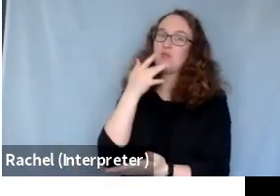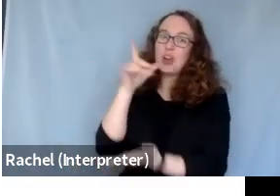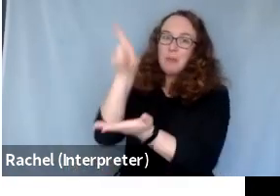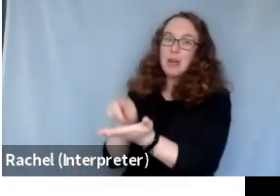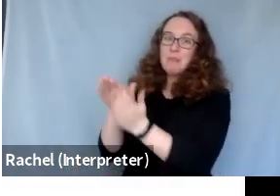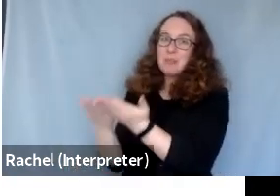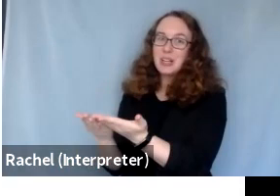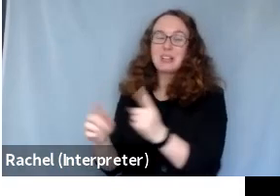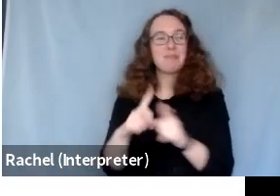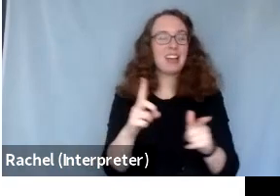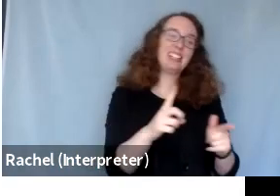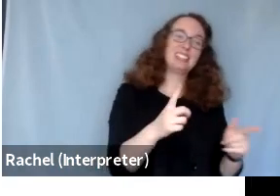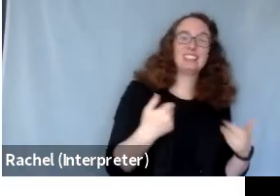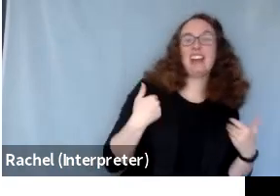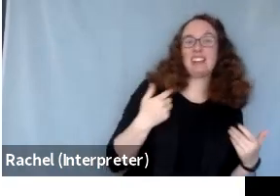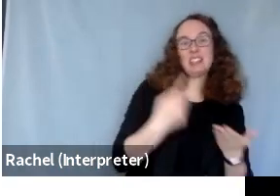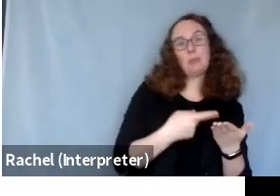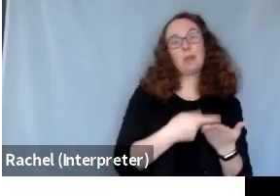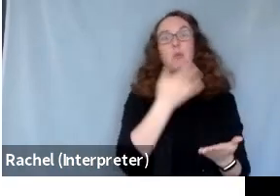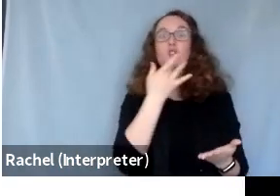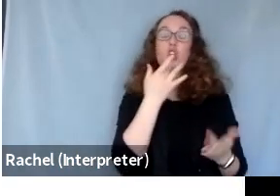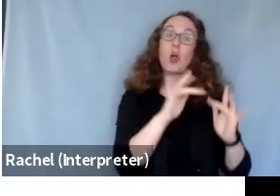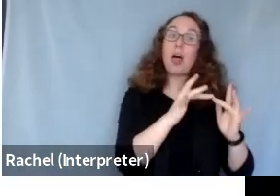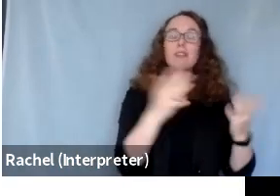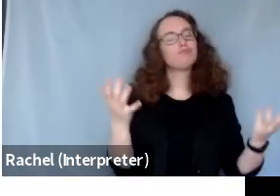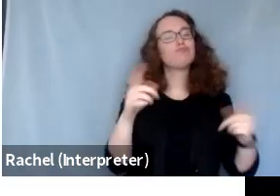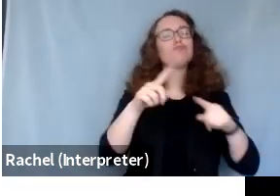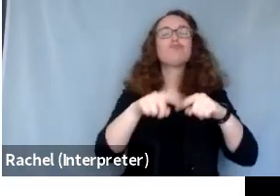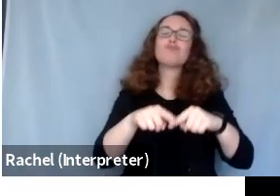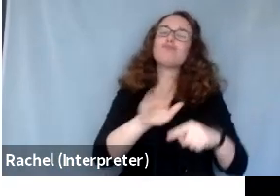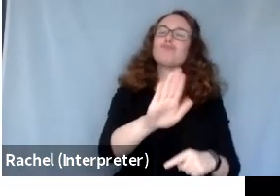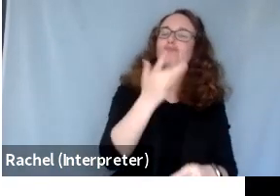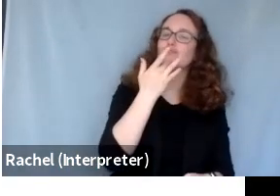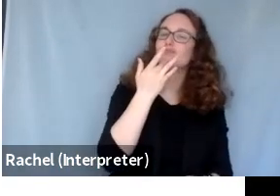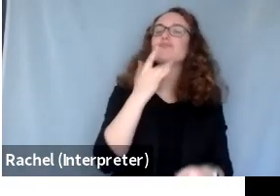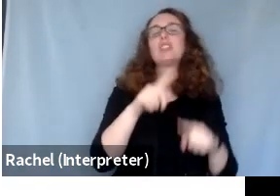just multiple options and different directions to go based on cost.